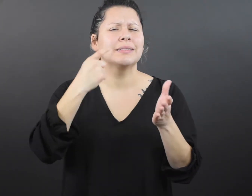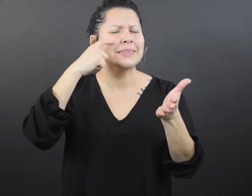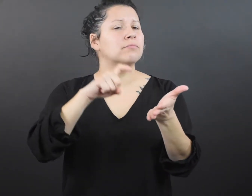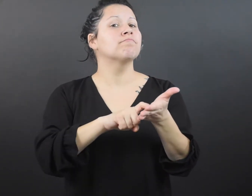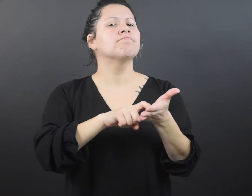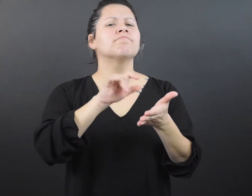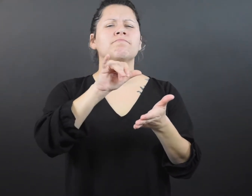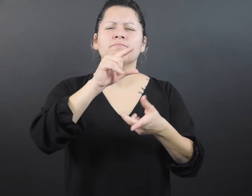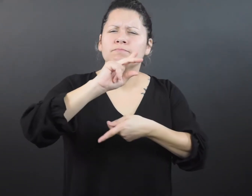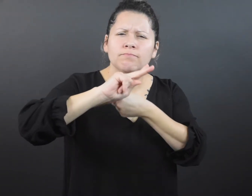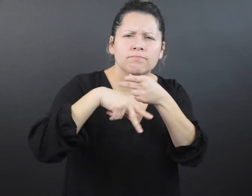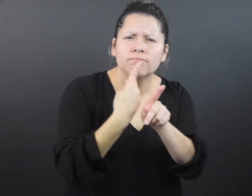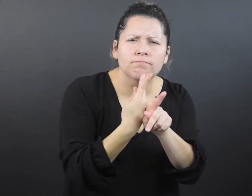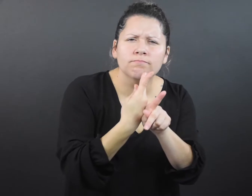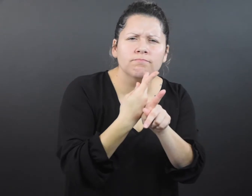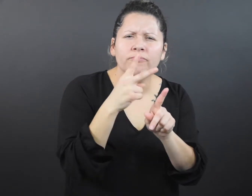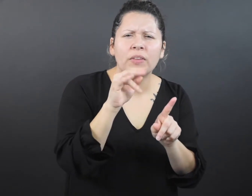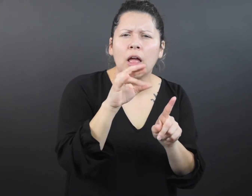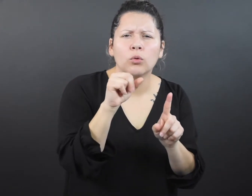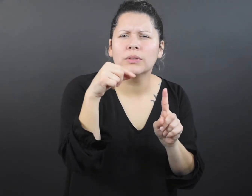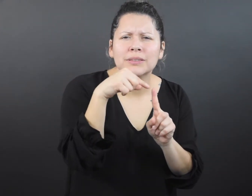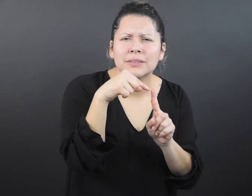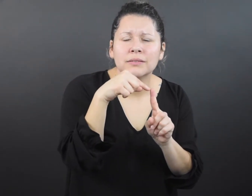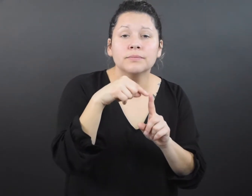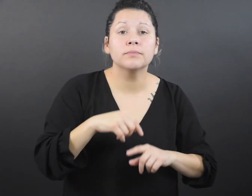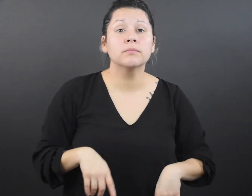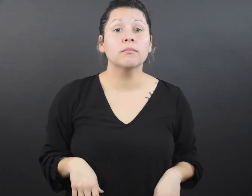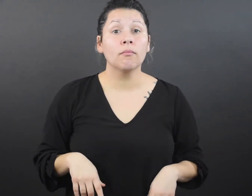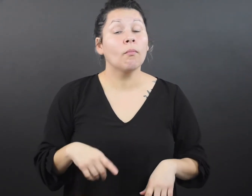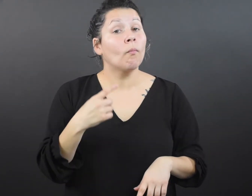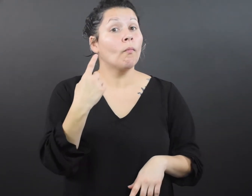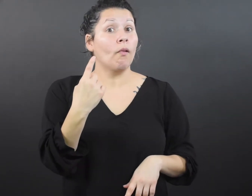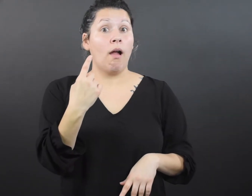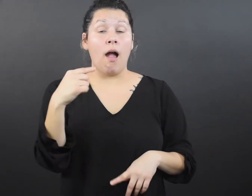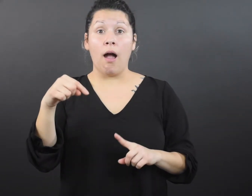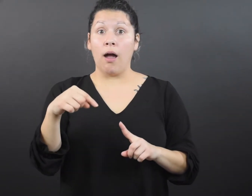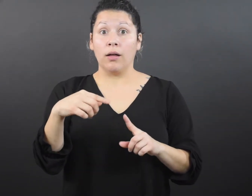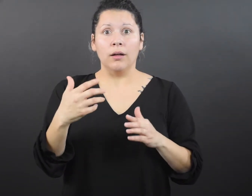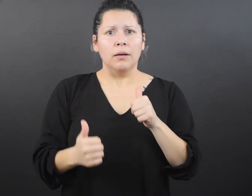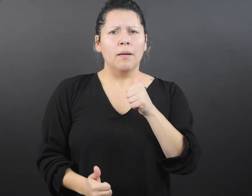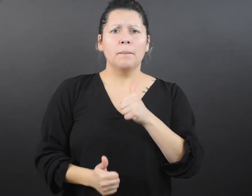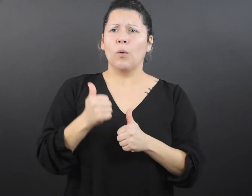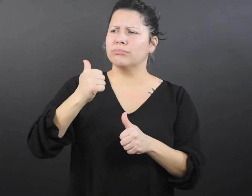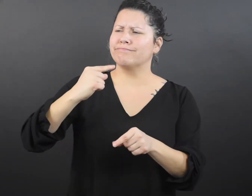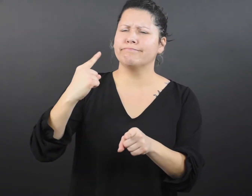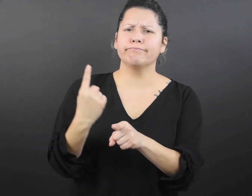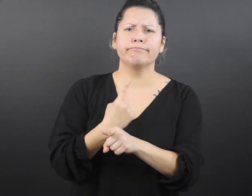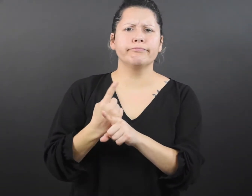detect the virus's genetic material. ● Most accurate tests for detecting